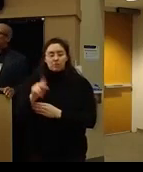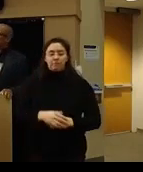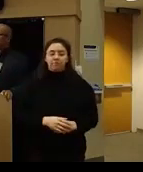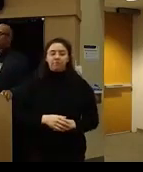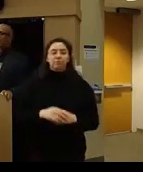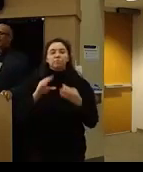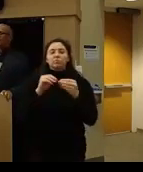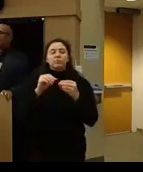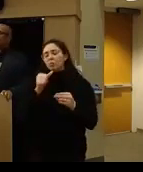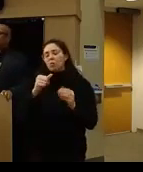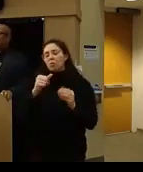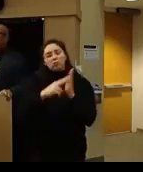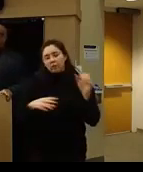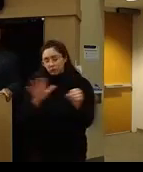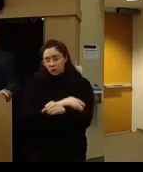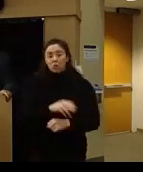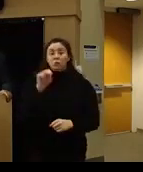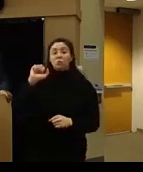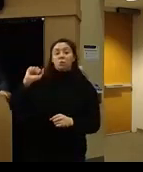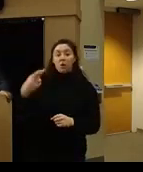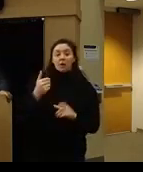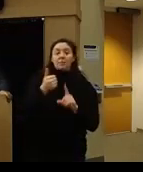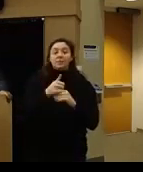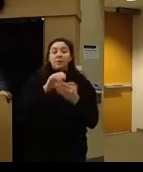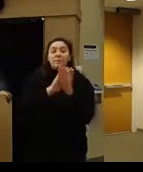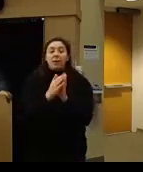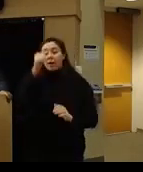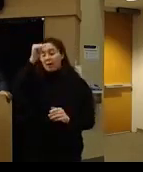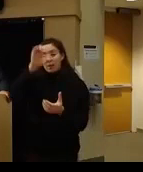I won't read the whole thing that Noah began as a husband and planted a Vineyard he drank